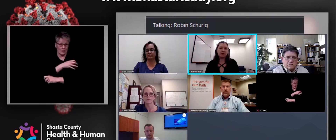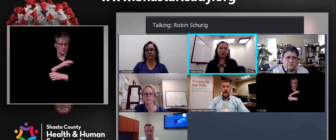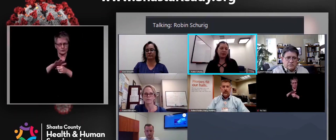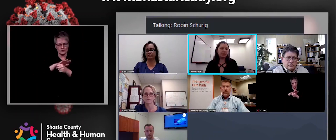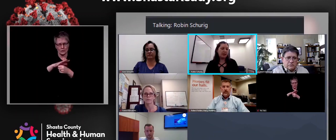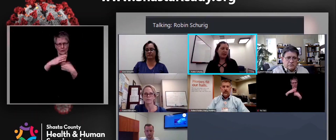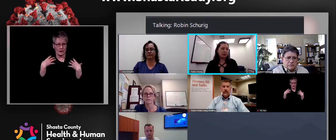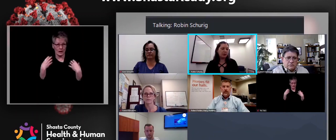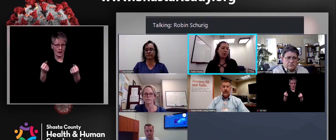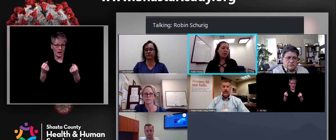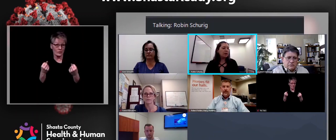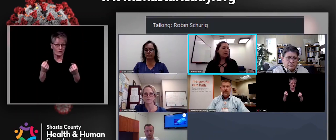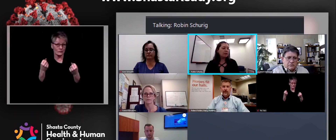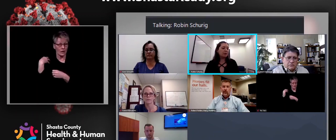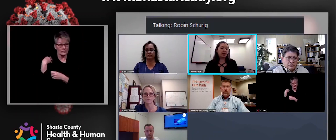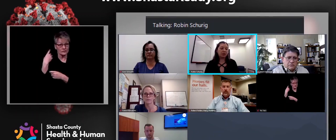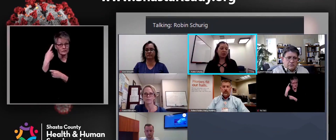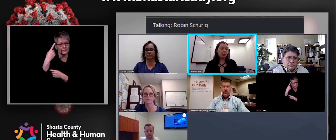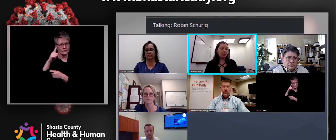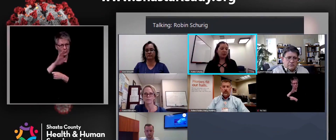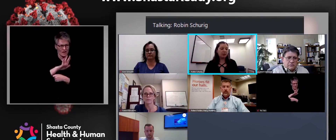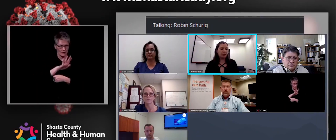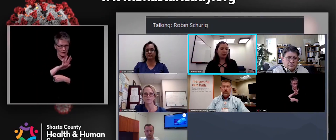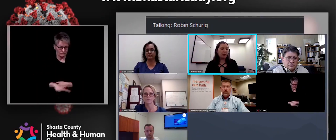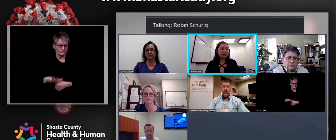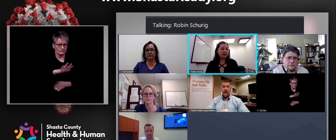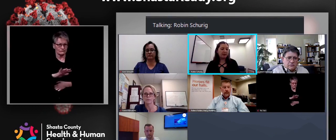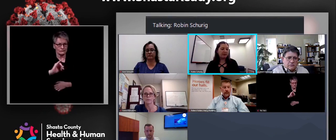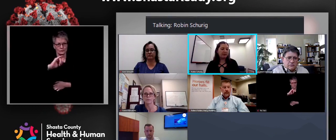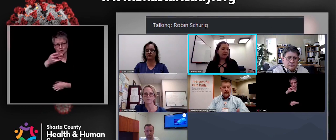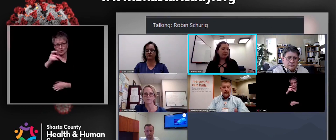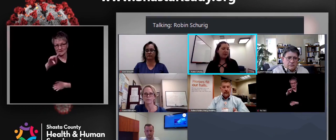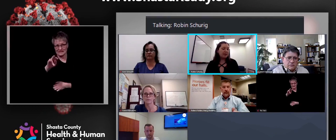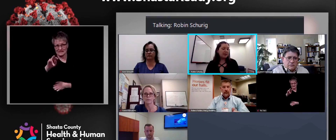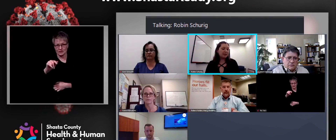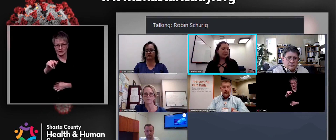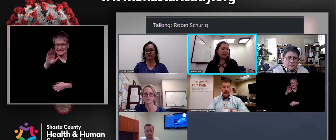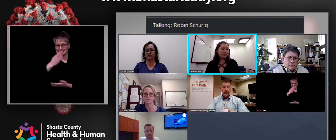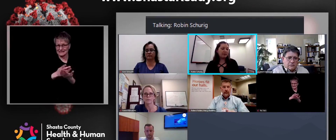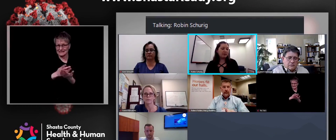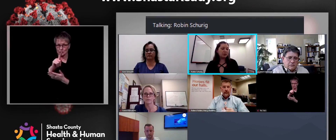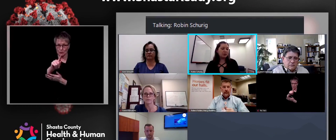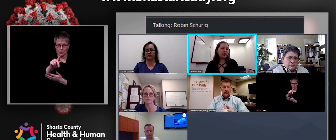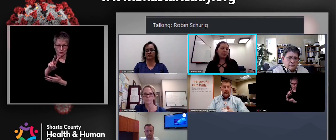health officer for the state as a whole. So Section 120175 says that health officers